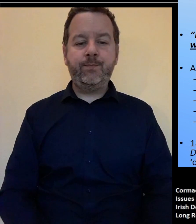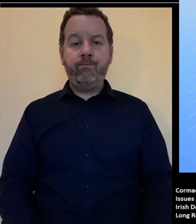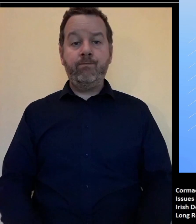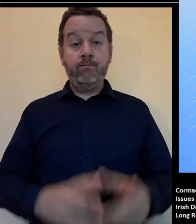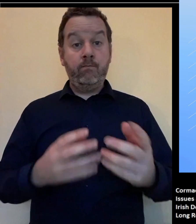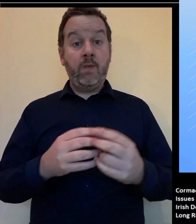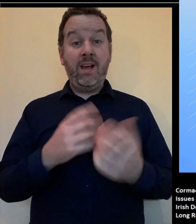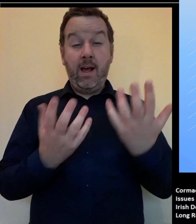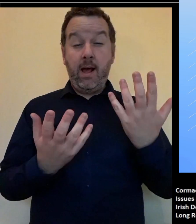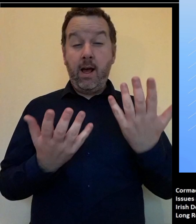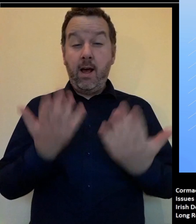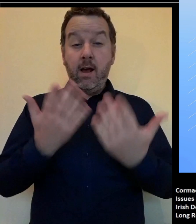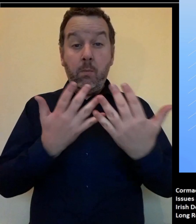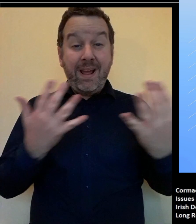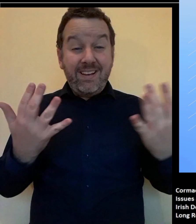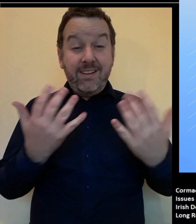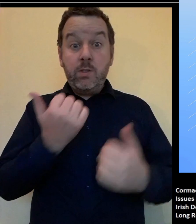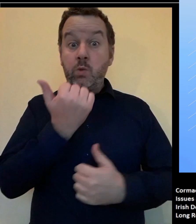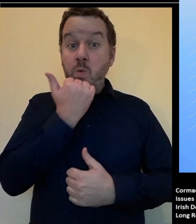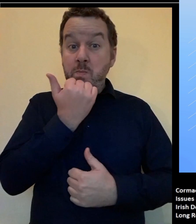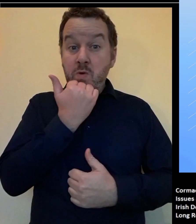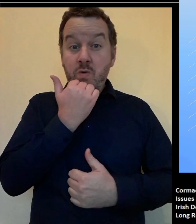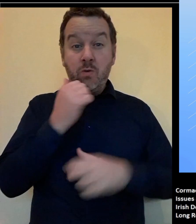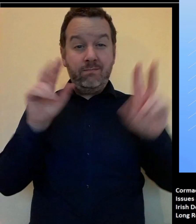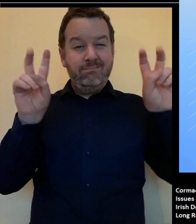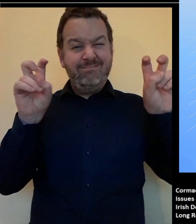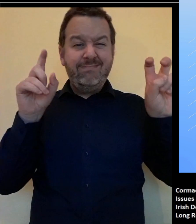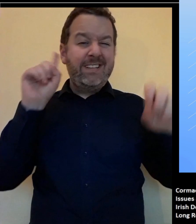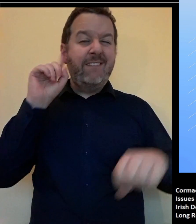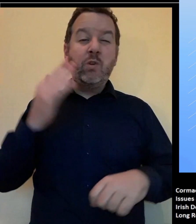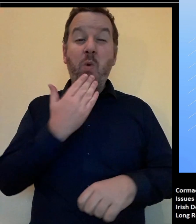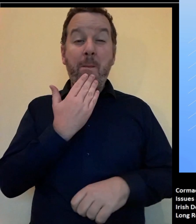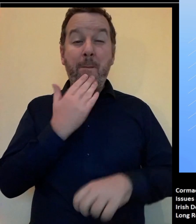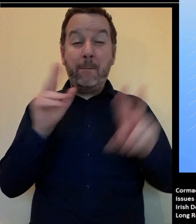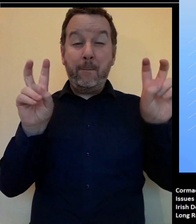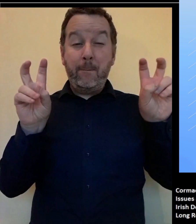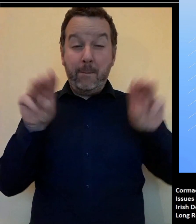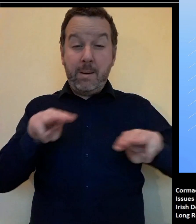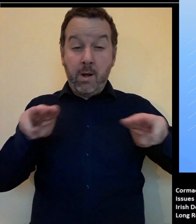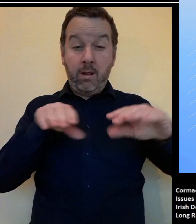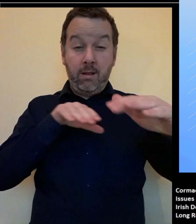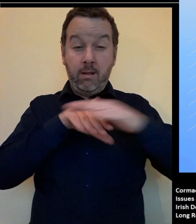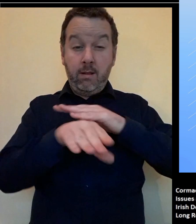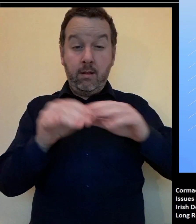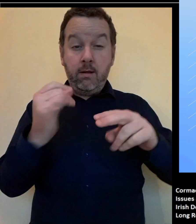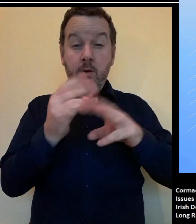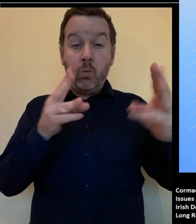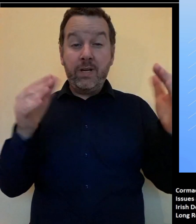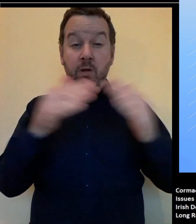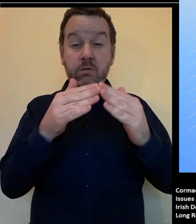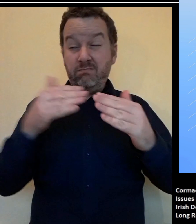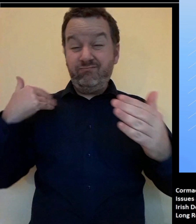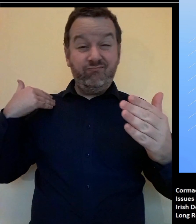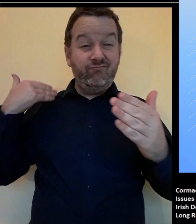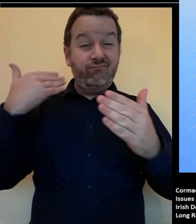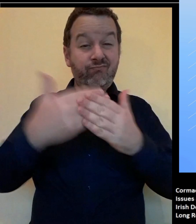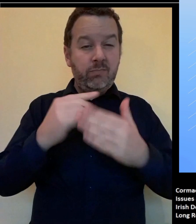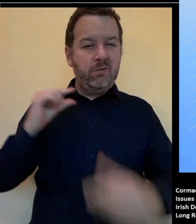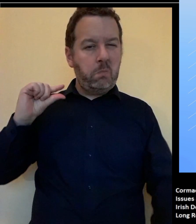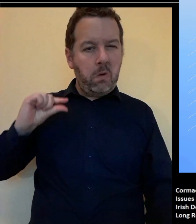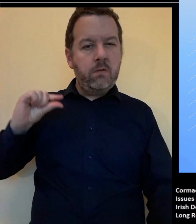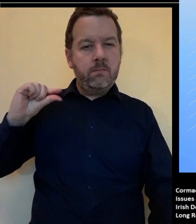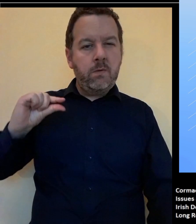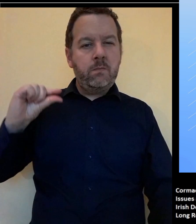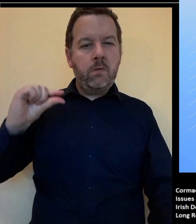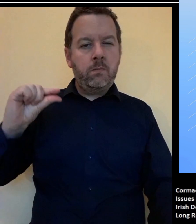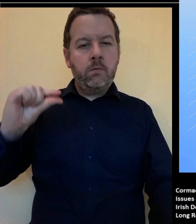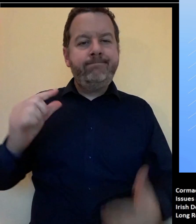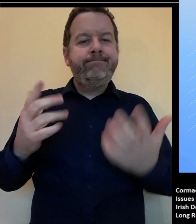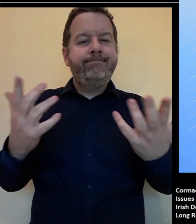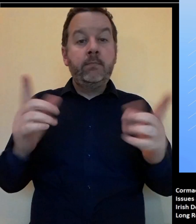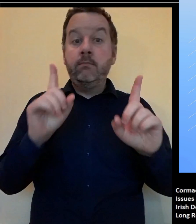The actual numbers of 'deaf and dumb' paupers in workhouses were always rather small,